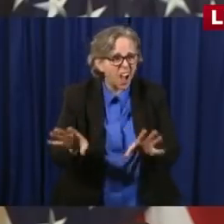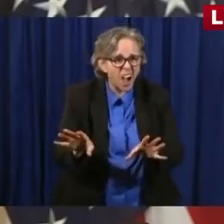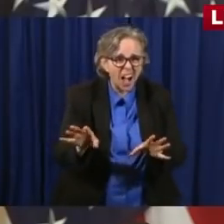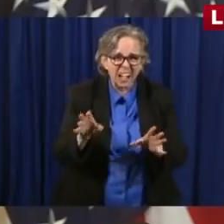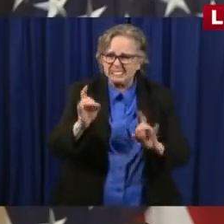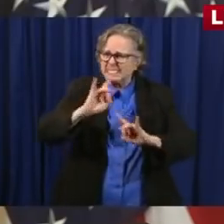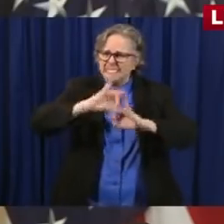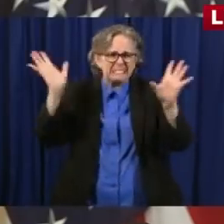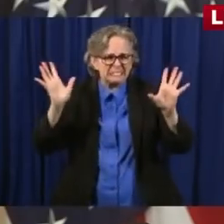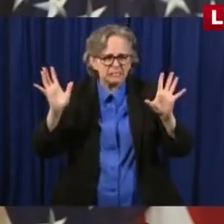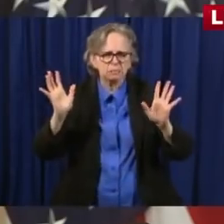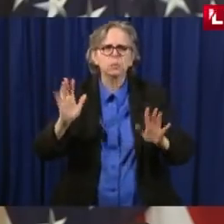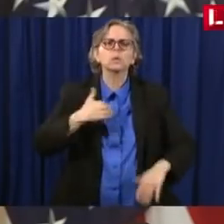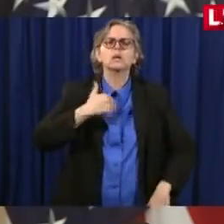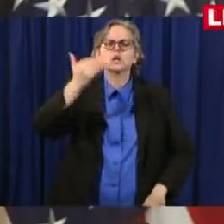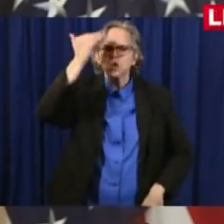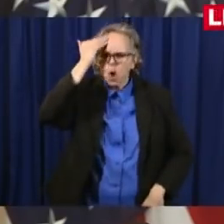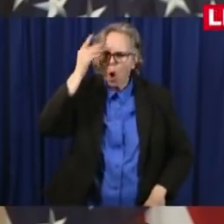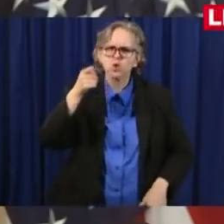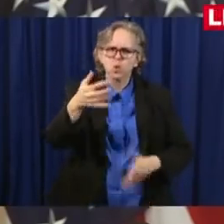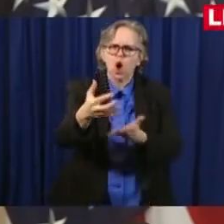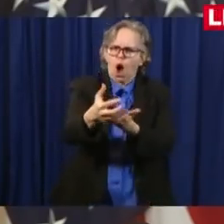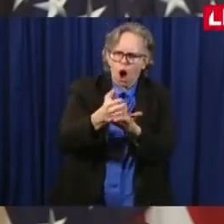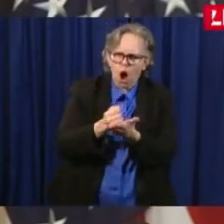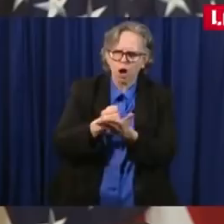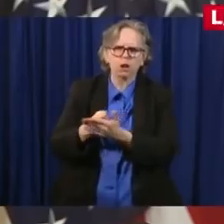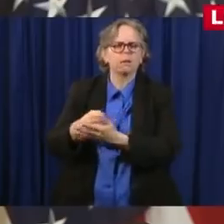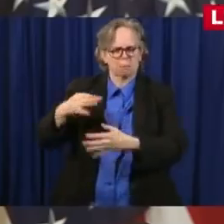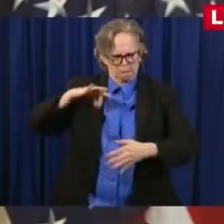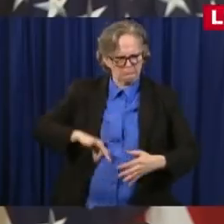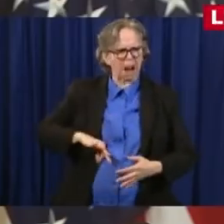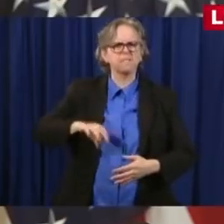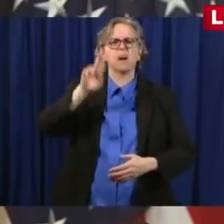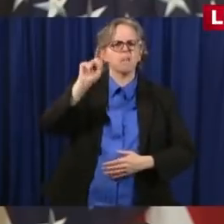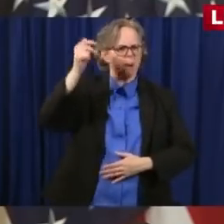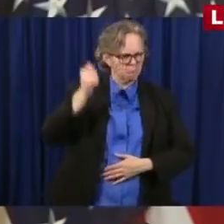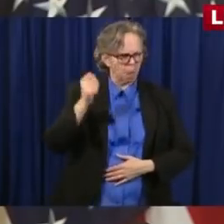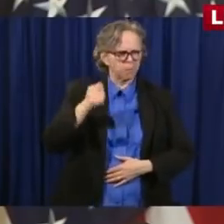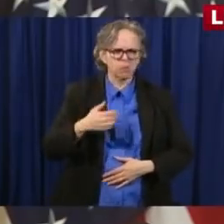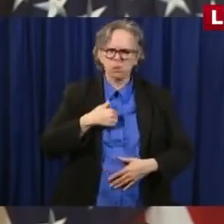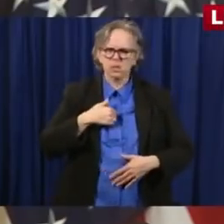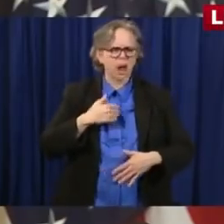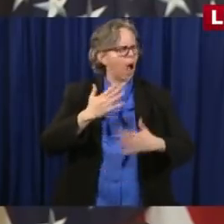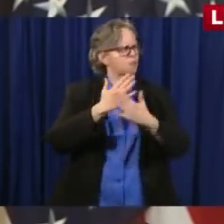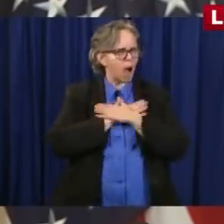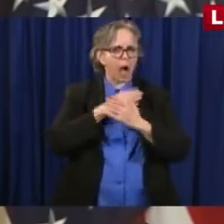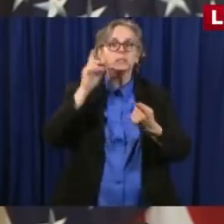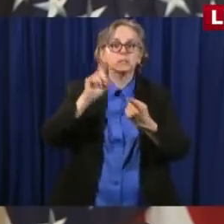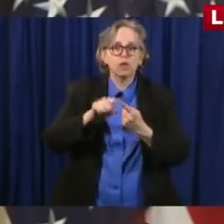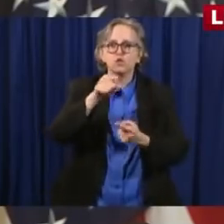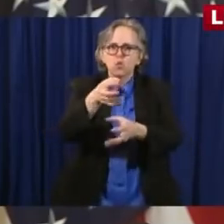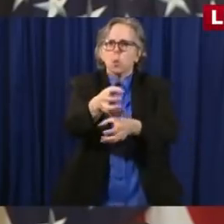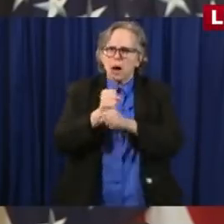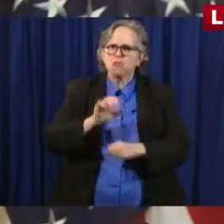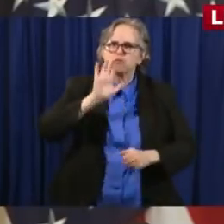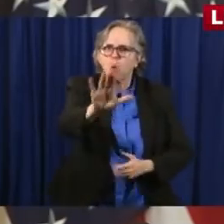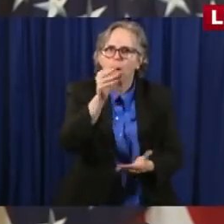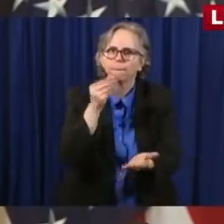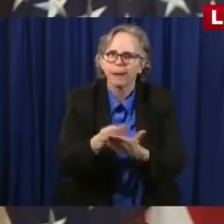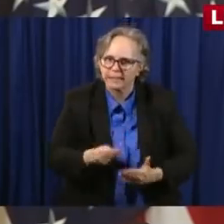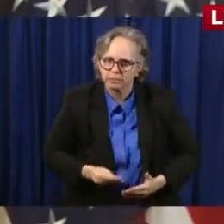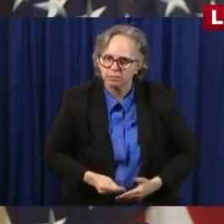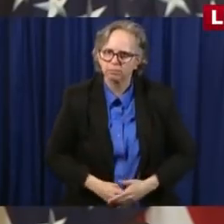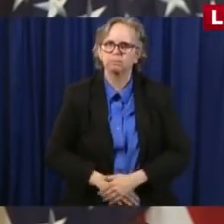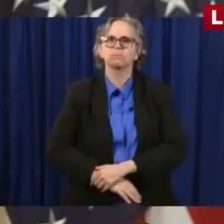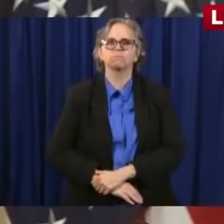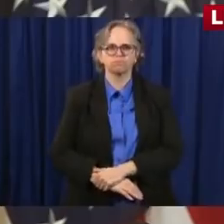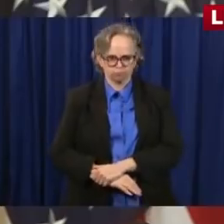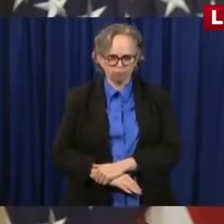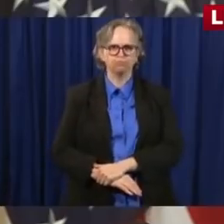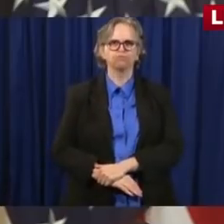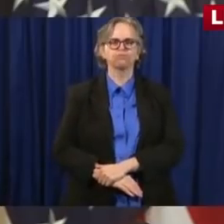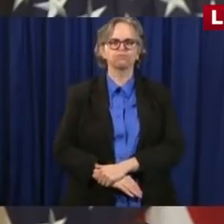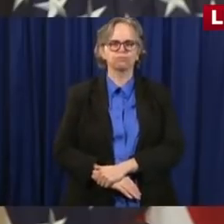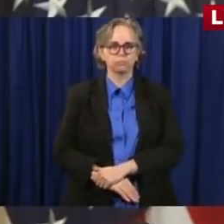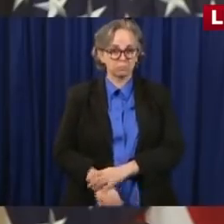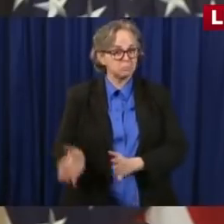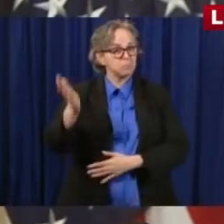FOR THOSE OHIOANS WHOSE JOBS HAVE BEEN IMPACTED BY THIS HAVE EARNED THESE BENEFITS AND OUR TEAM NOT REST UNTIL YOU RECEIVE THEM.